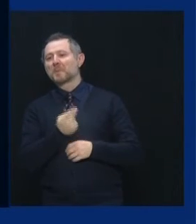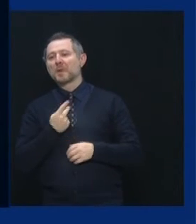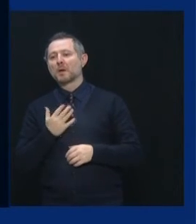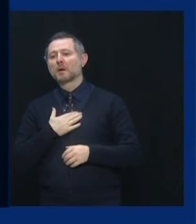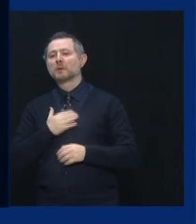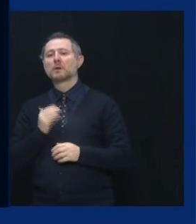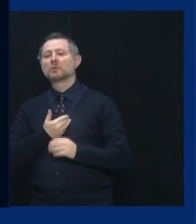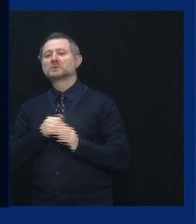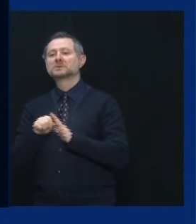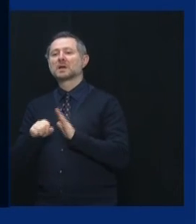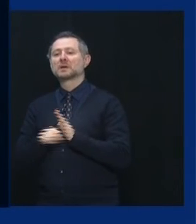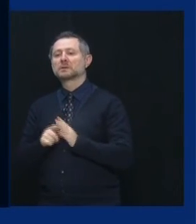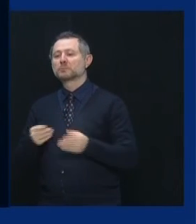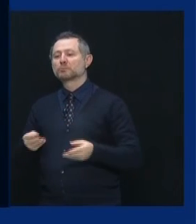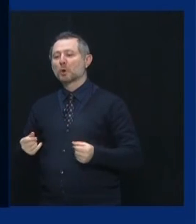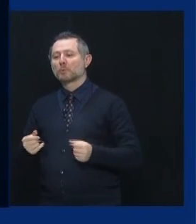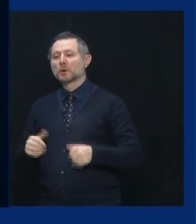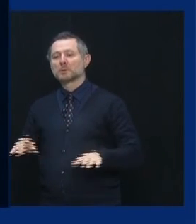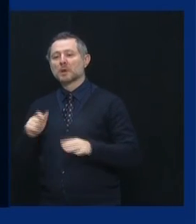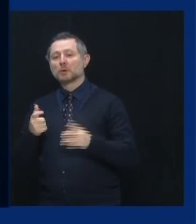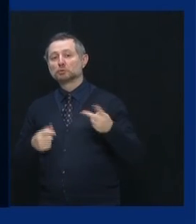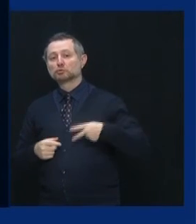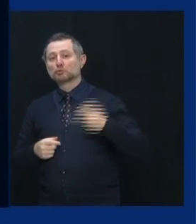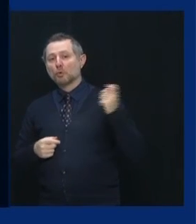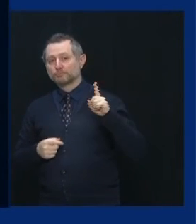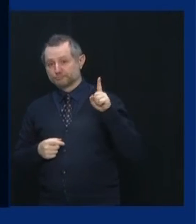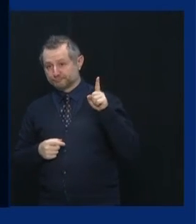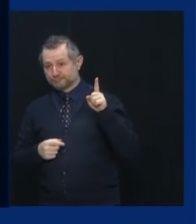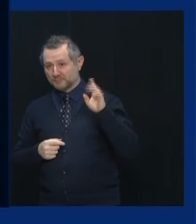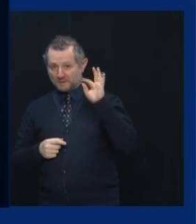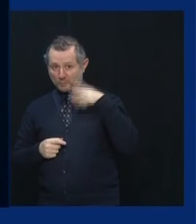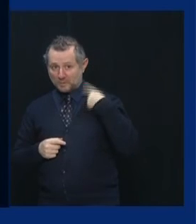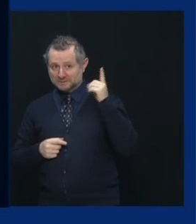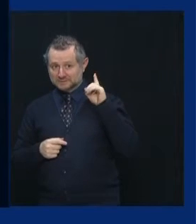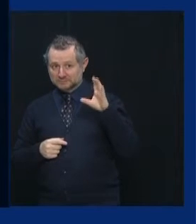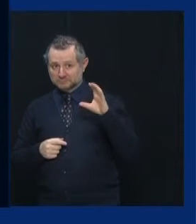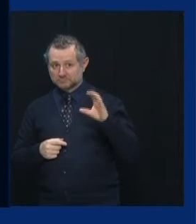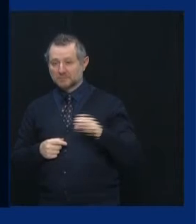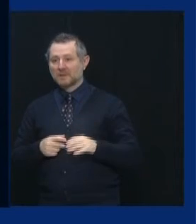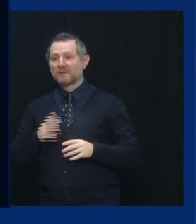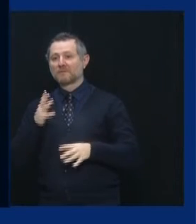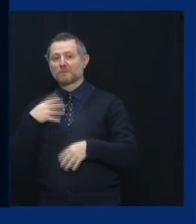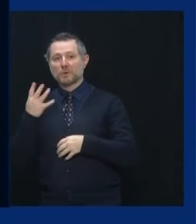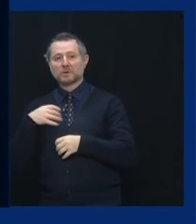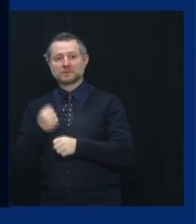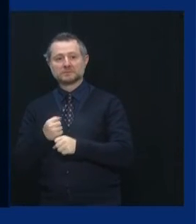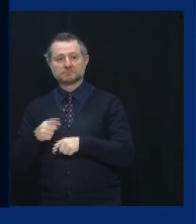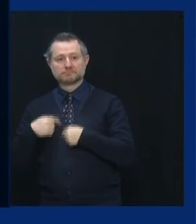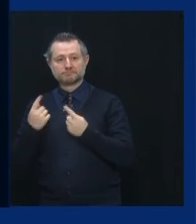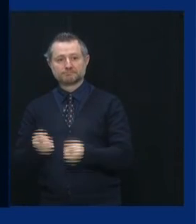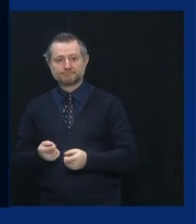WE WANT A RETURN ARE OF THE